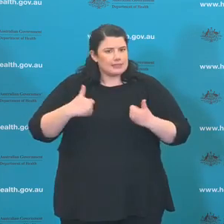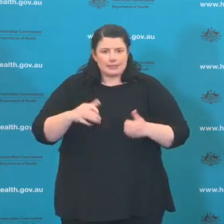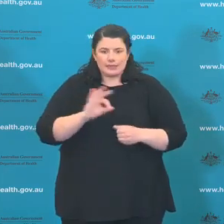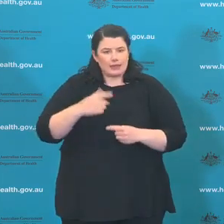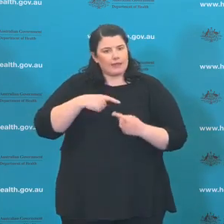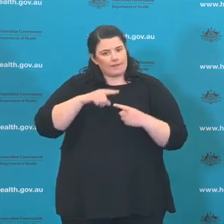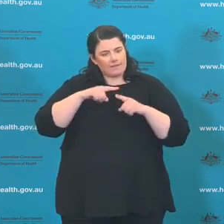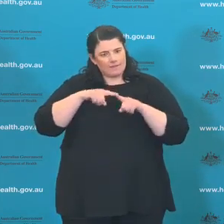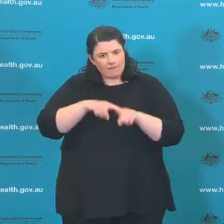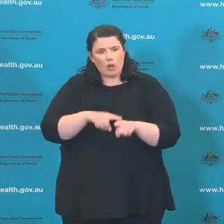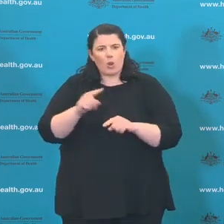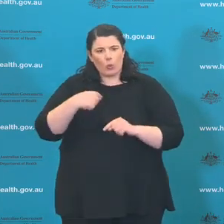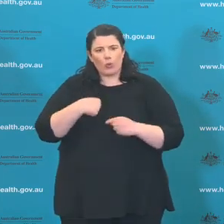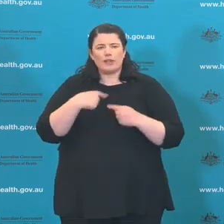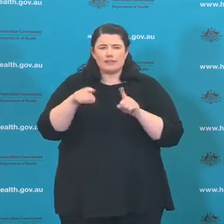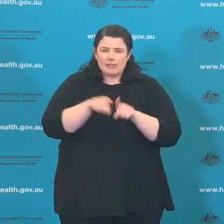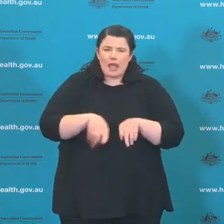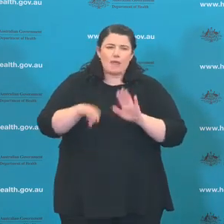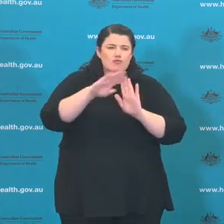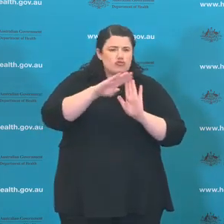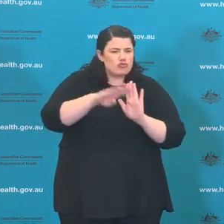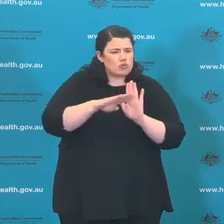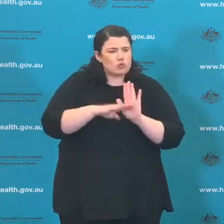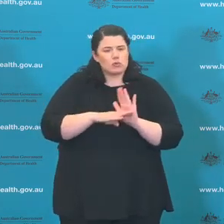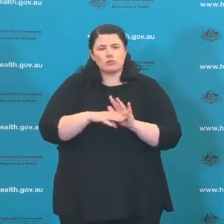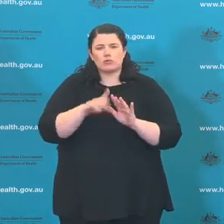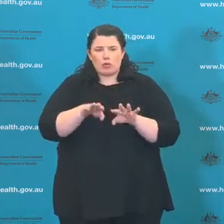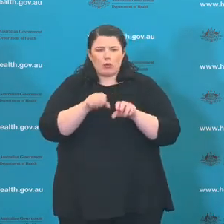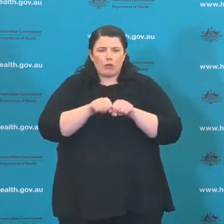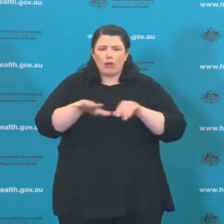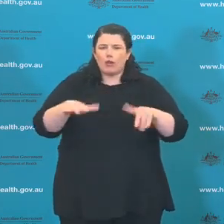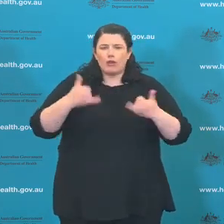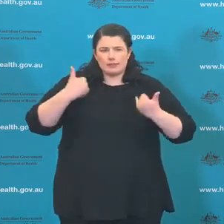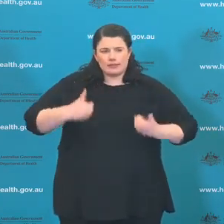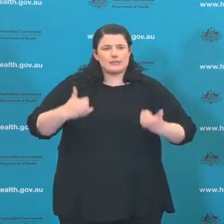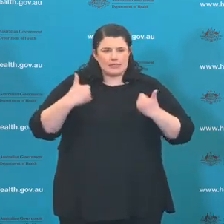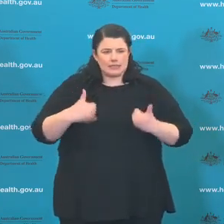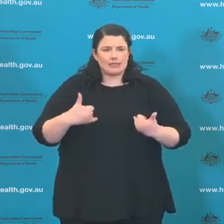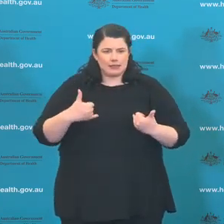things that we've been doing to prevent the spread of COVID-19, so that one would